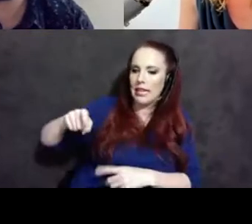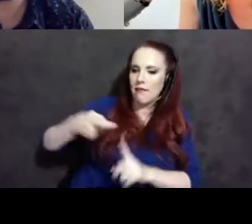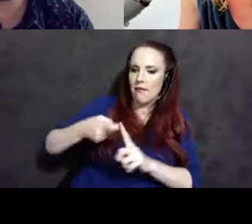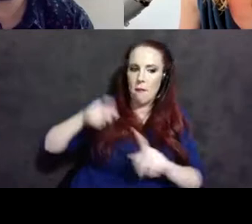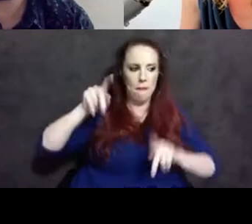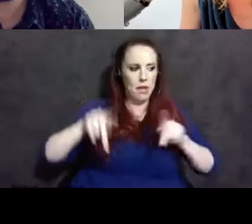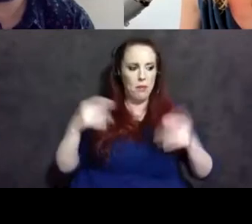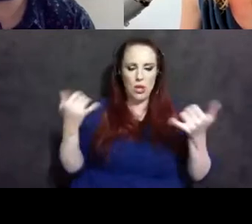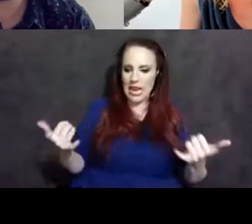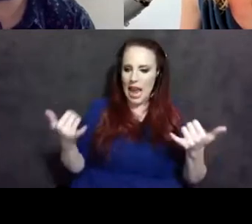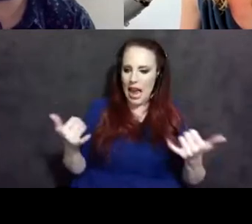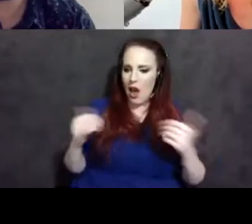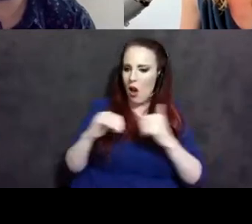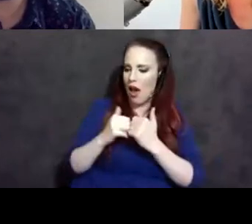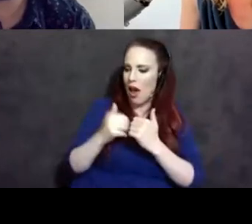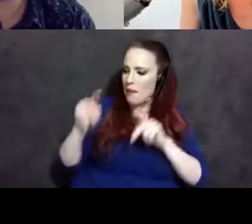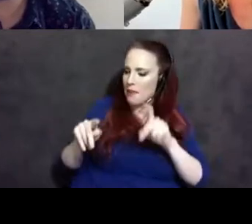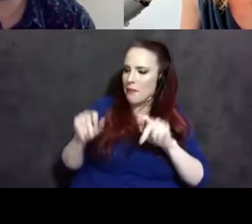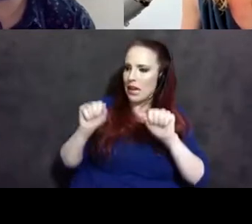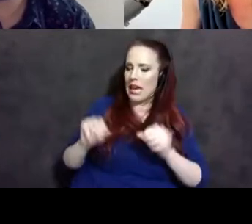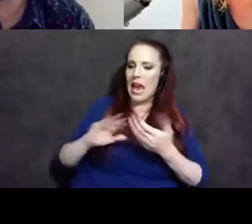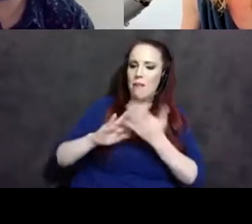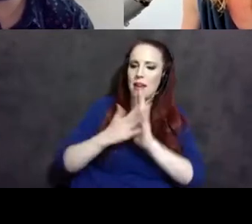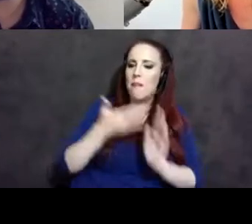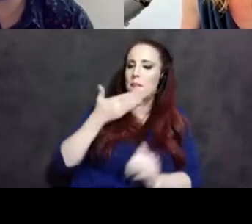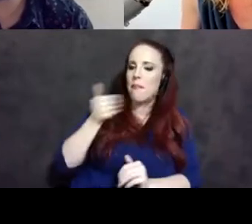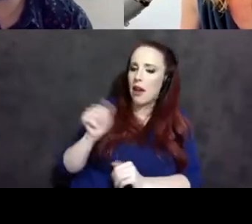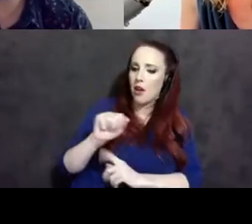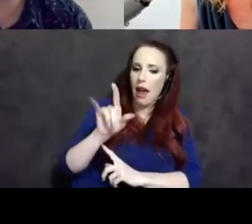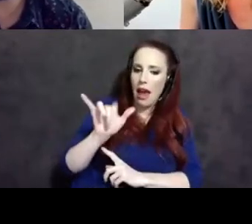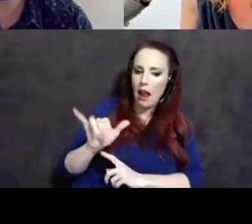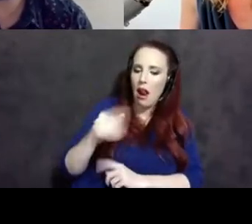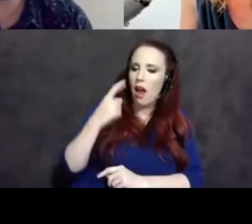How can people be better allies for transgender and nonconforming people?